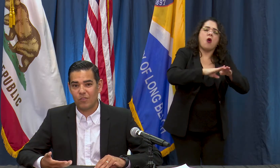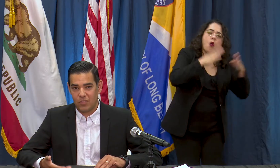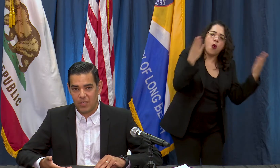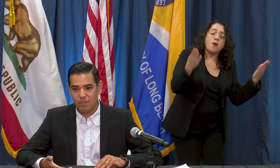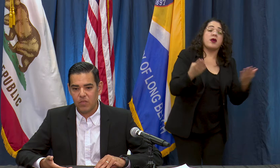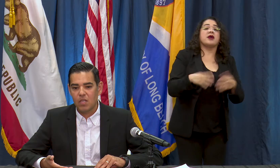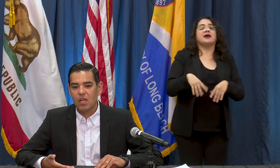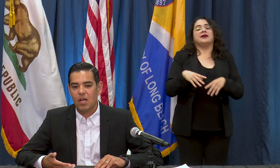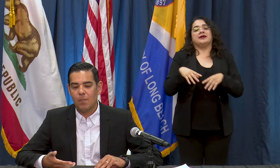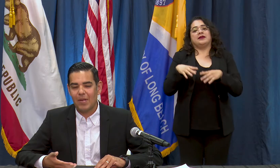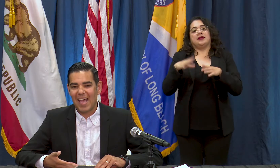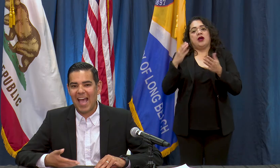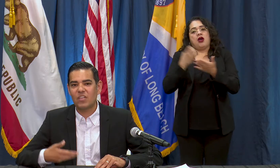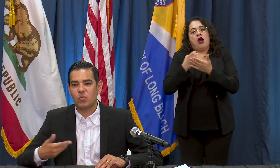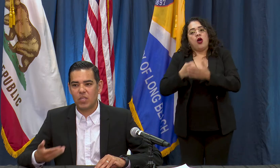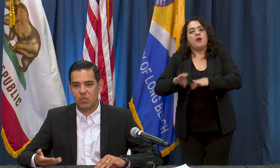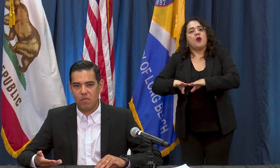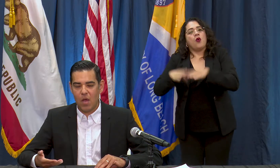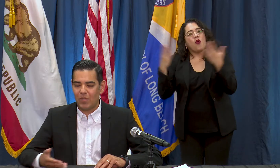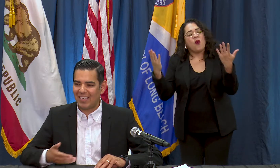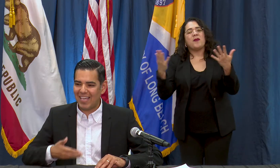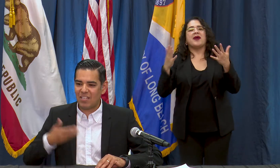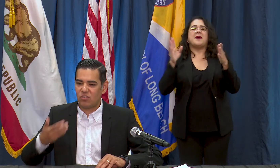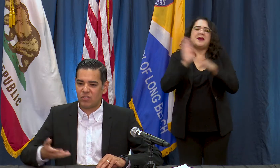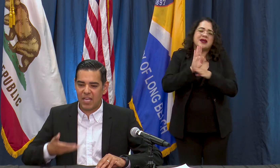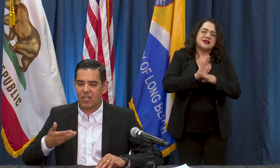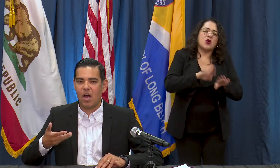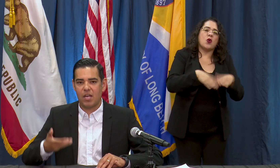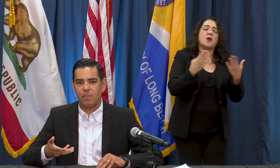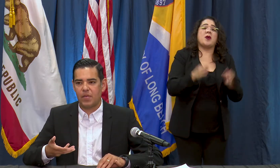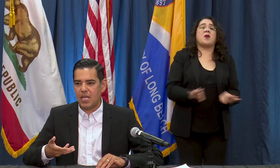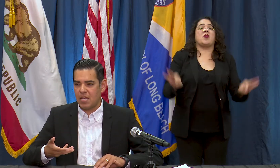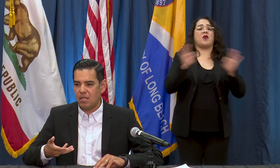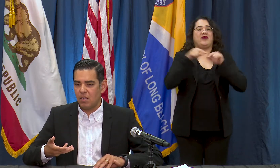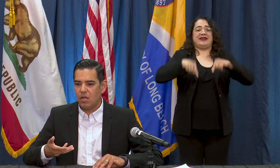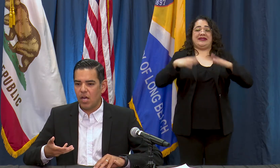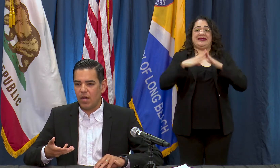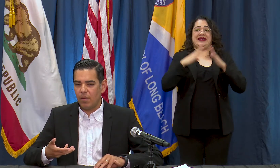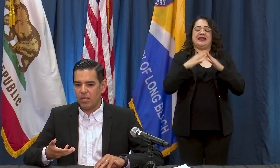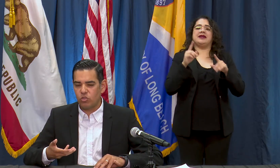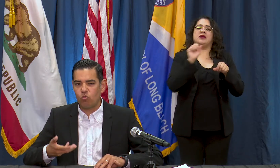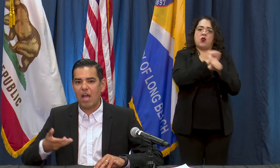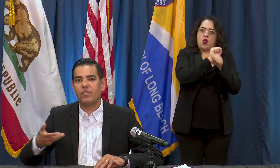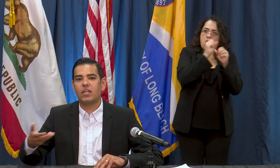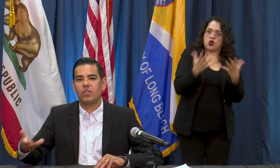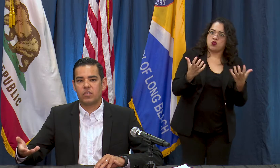the city but as we do that we can't just get caught up in driving this